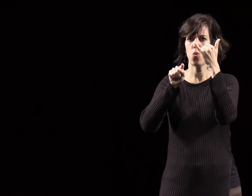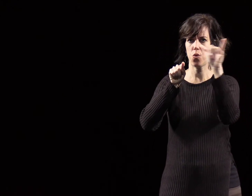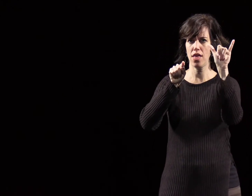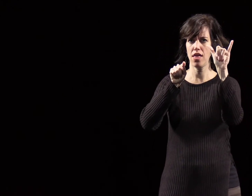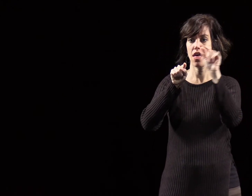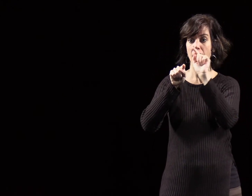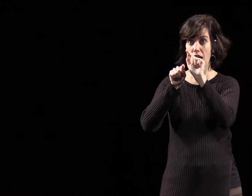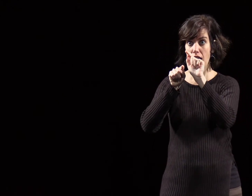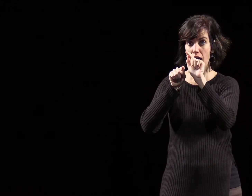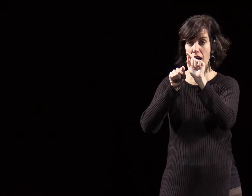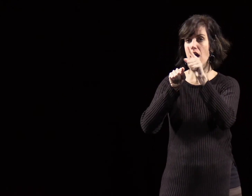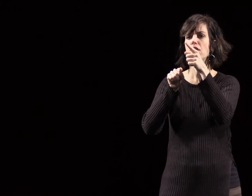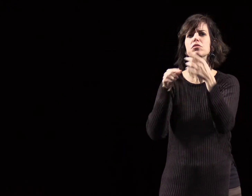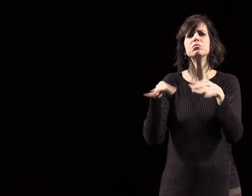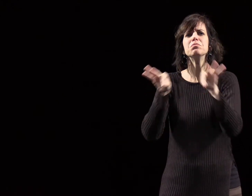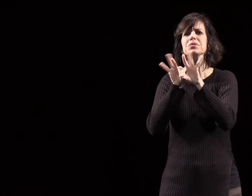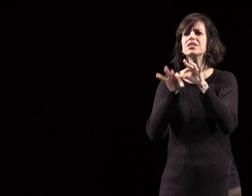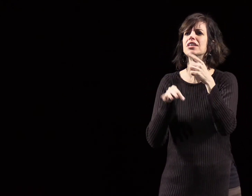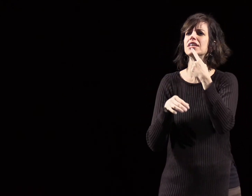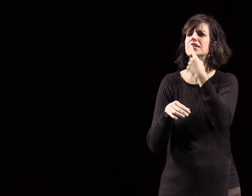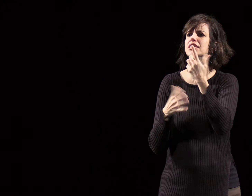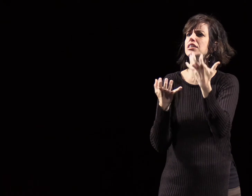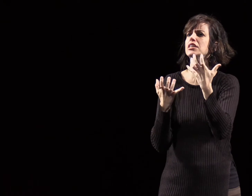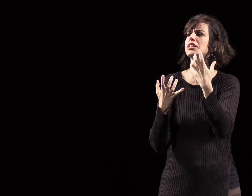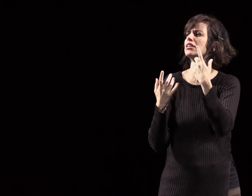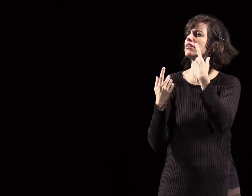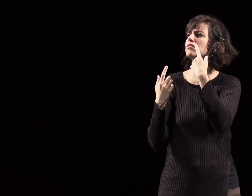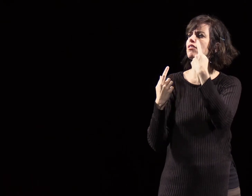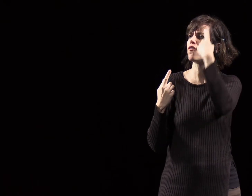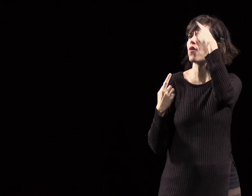Well, you can see that one icon that looks a bit like a ribbon.